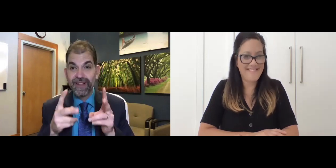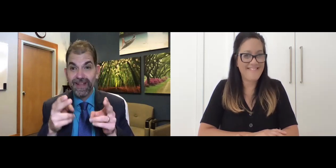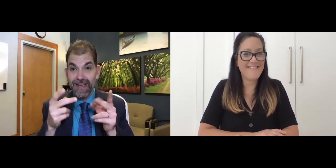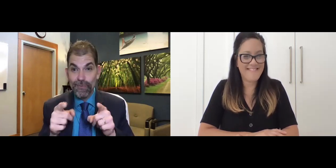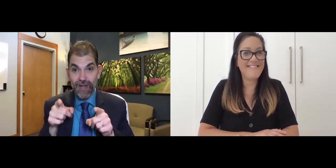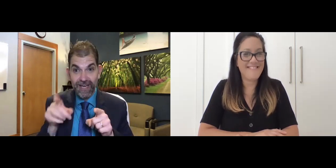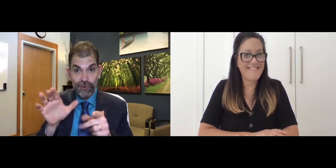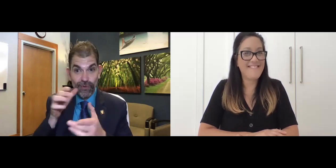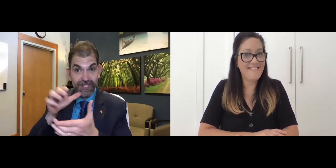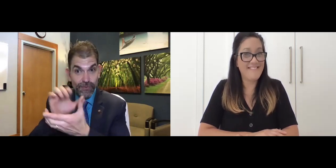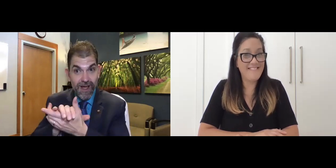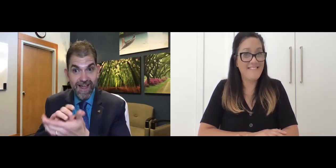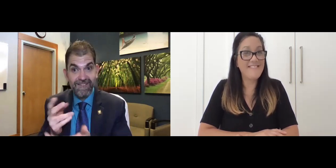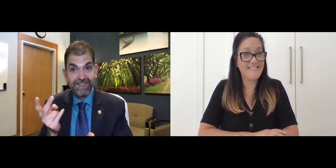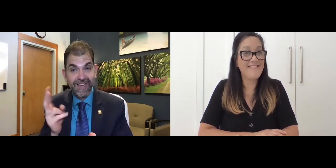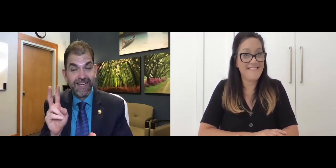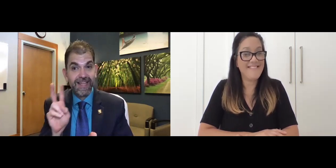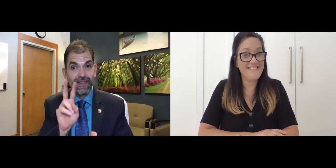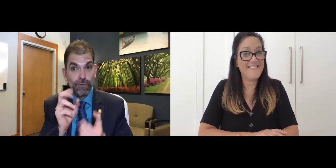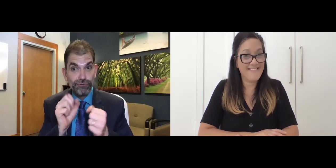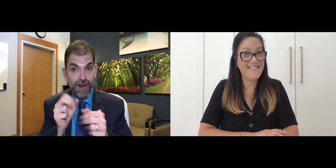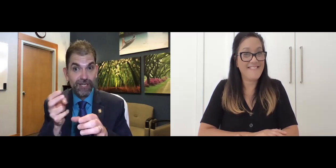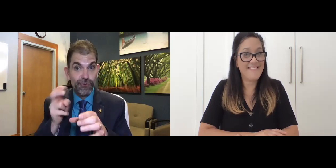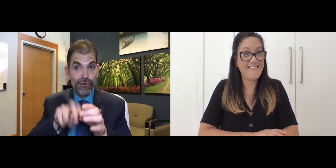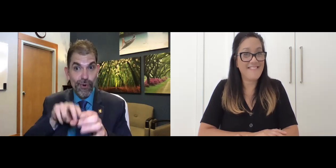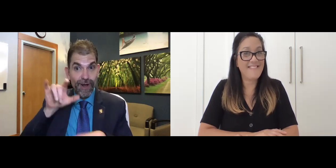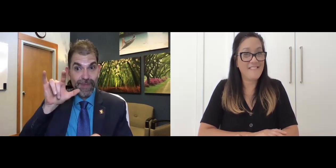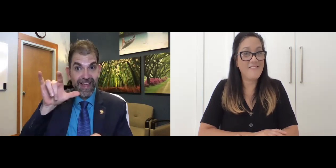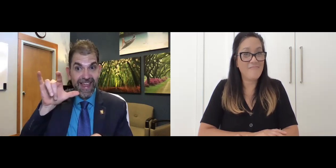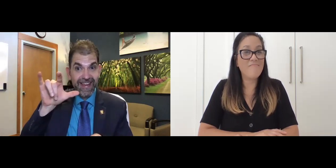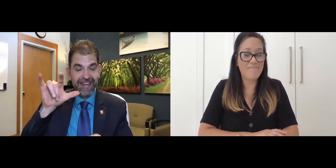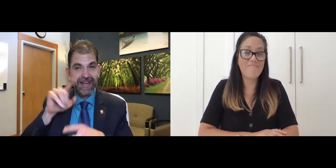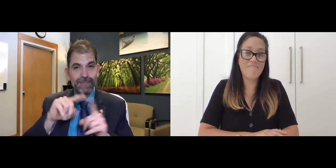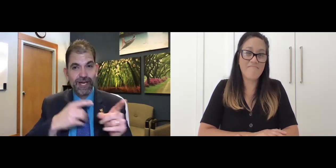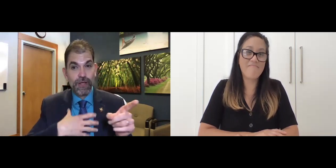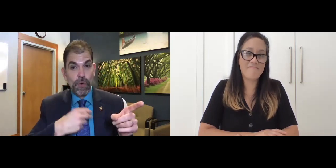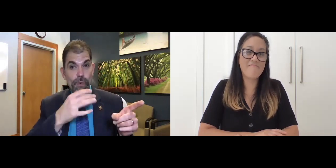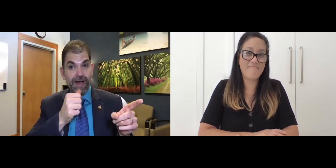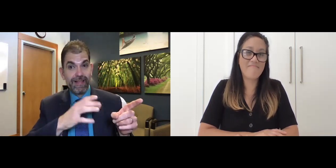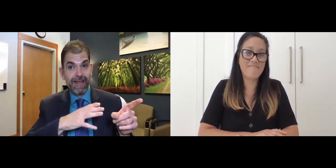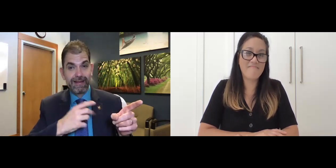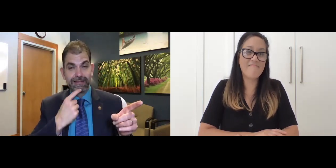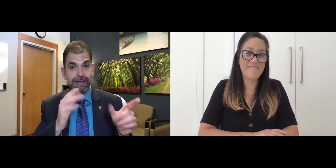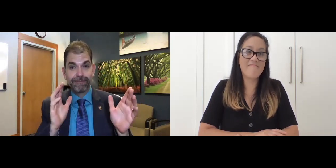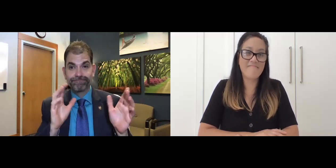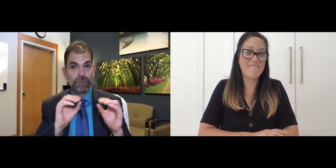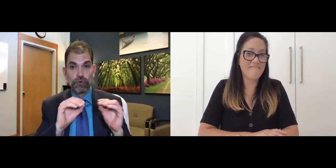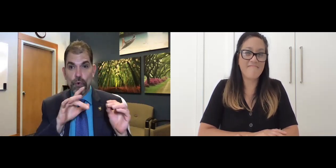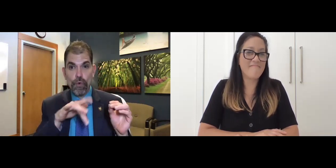42, about Jackie Robinson? We show a film clip where this African-American man and his wife go to get on an airplane